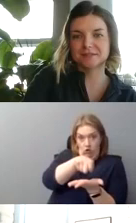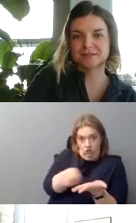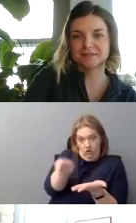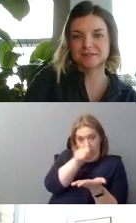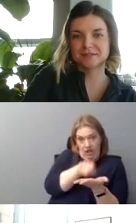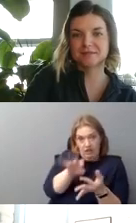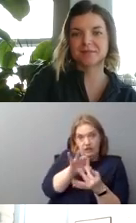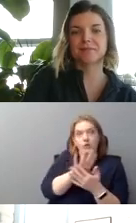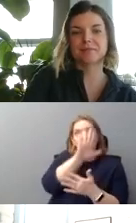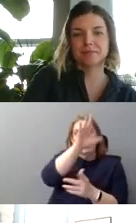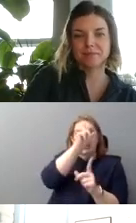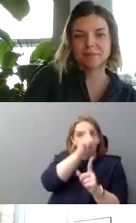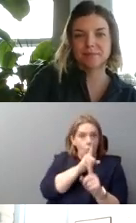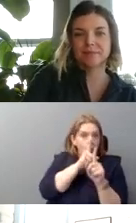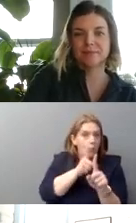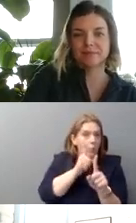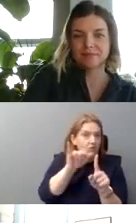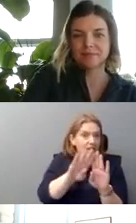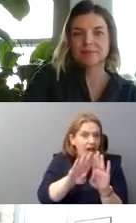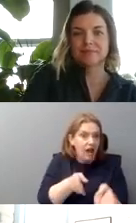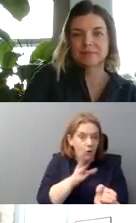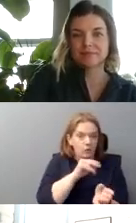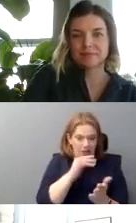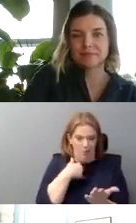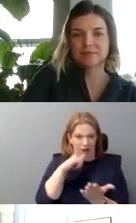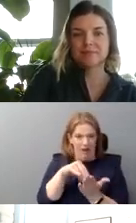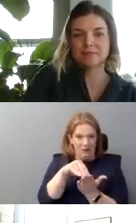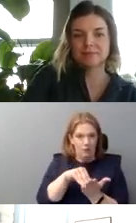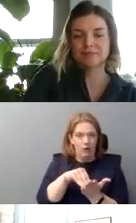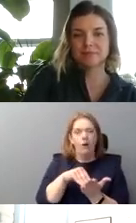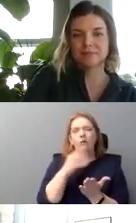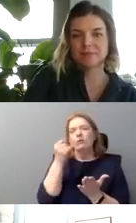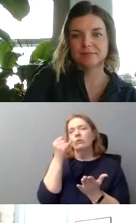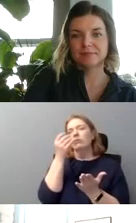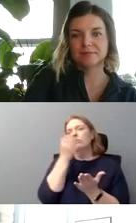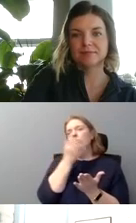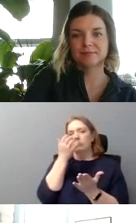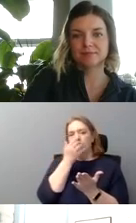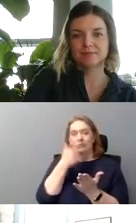the house, and that is preserved, and there is an amazing document that everyone can get online